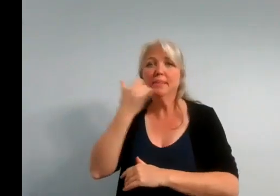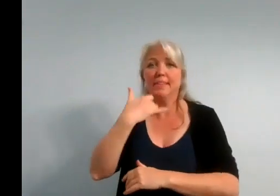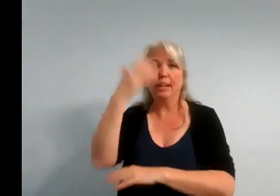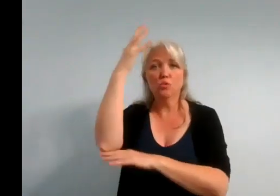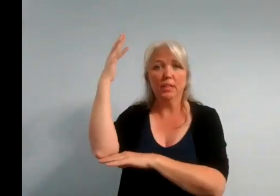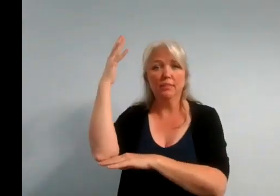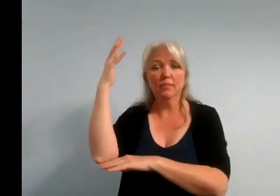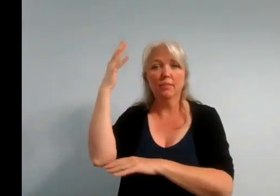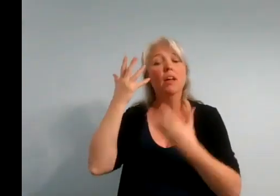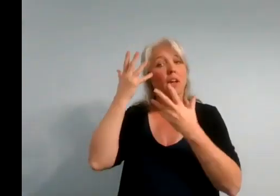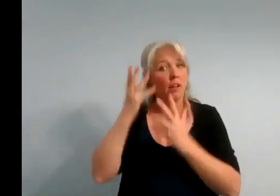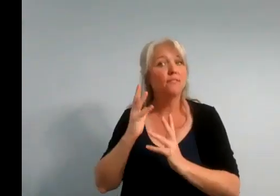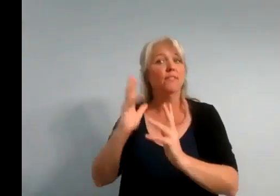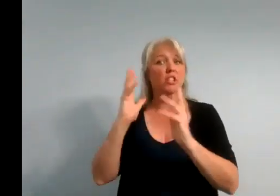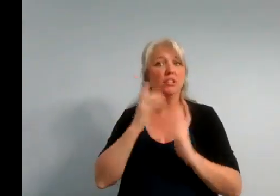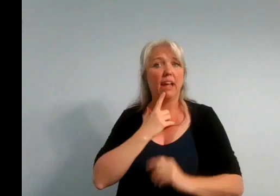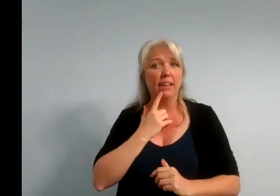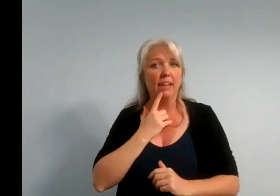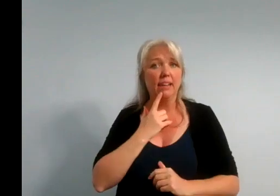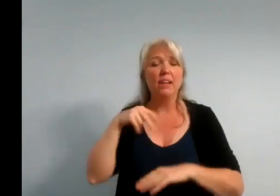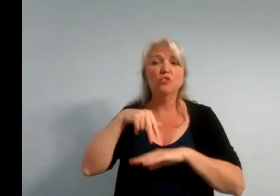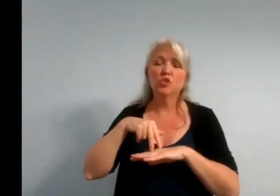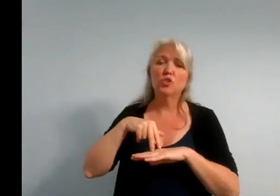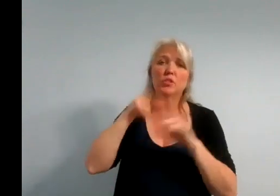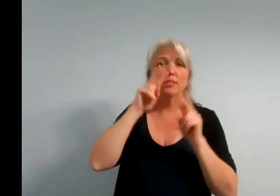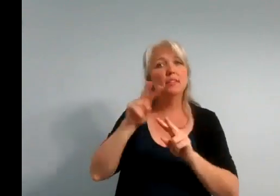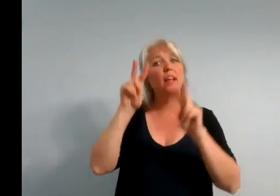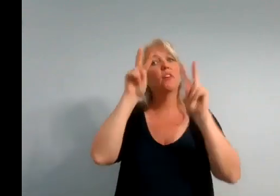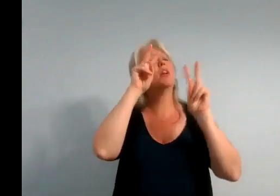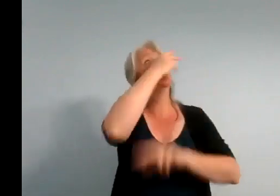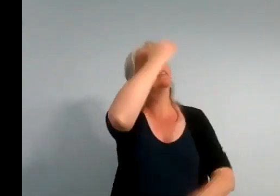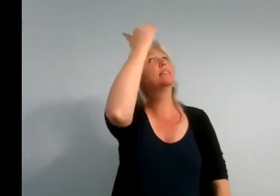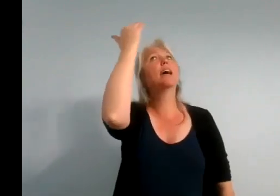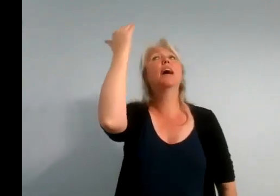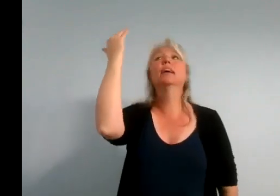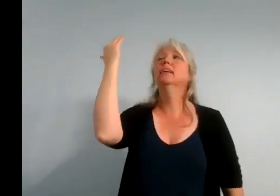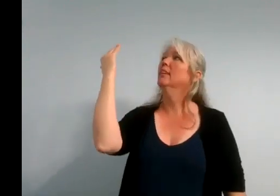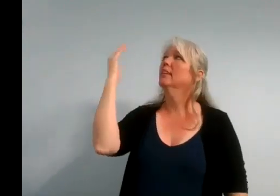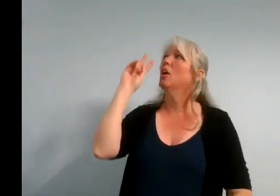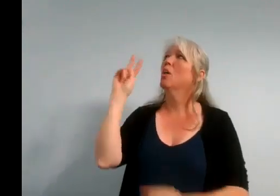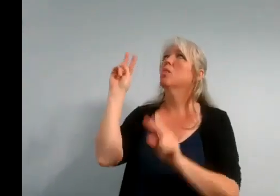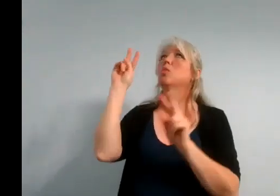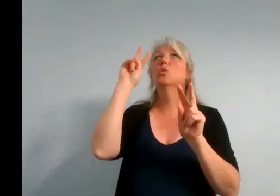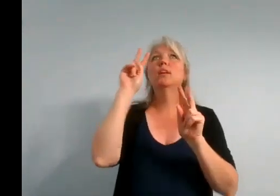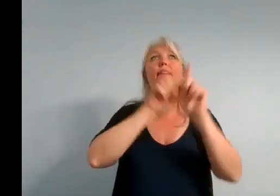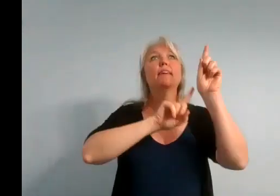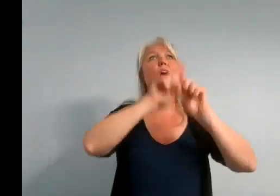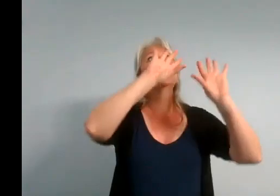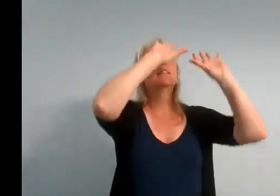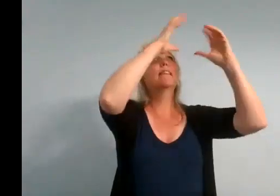done saying it, I stood just staring up at the sky, looking at the constellations and planets.